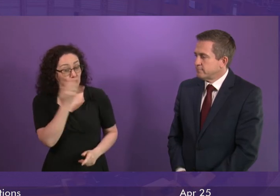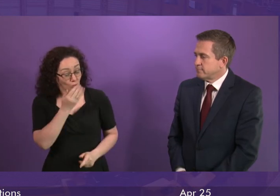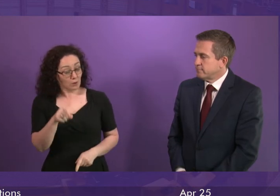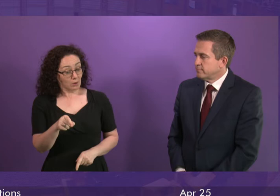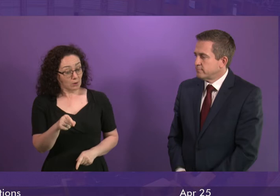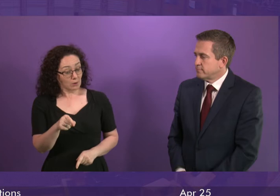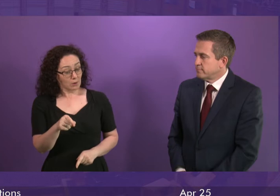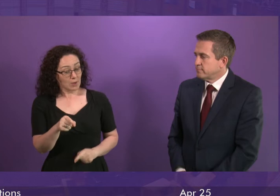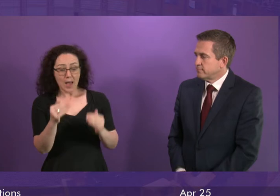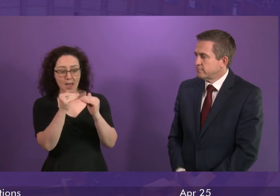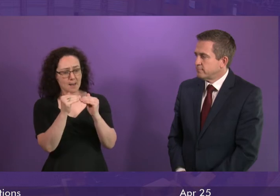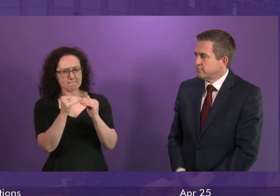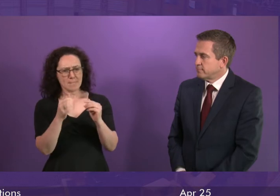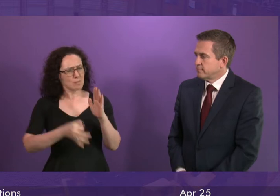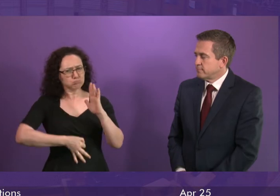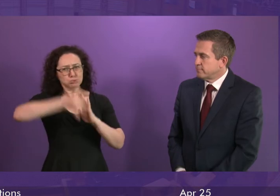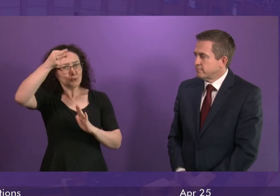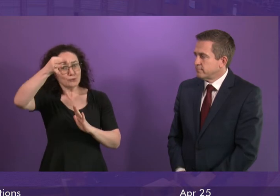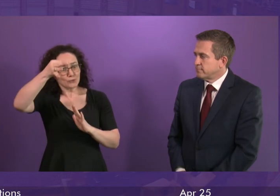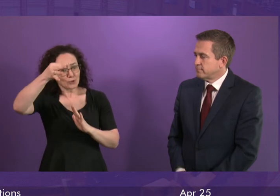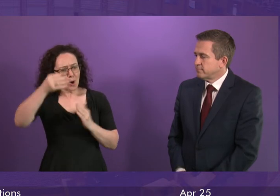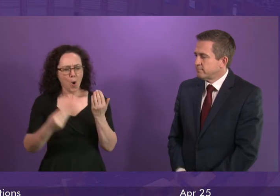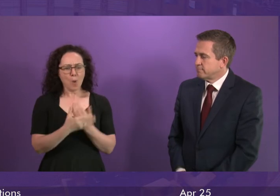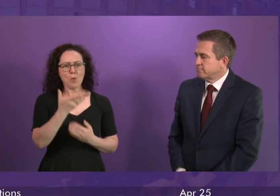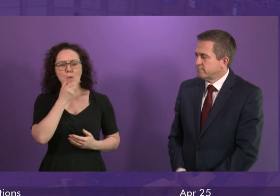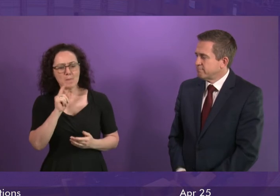are leaving school with qualifications, the number of young people who leave school with